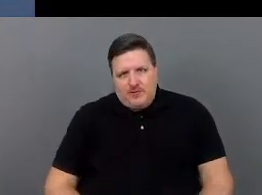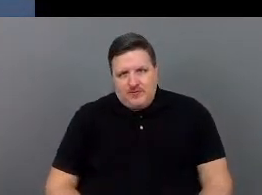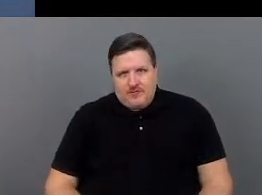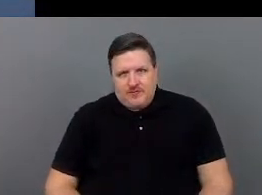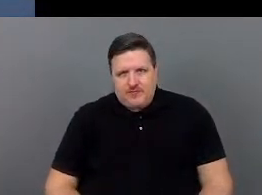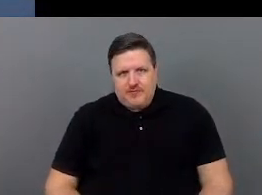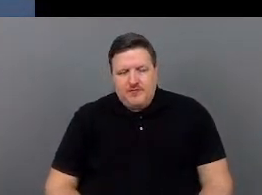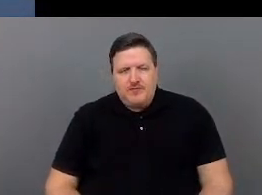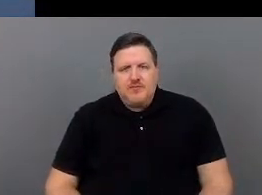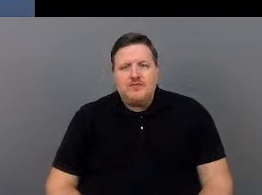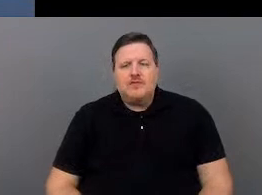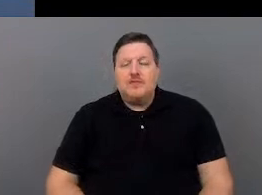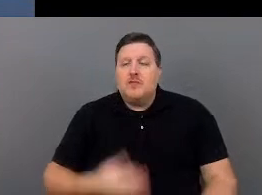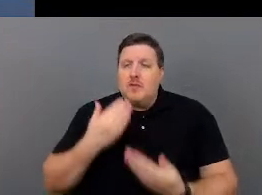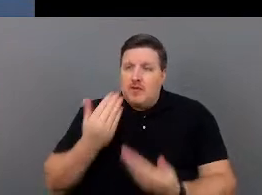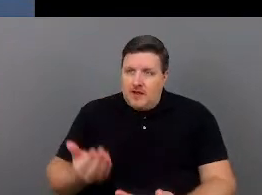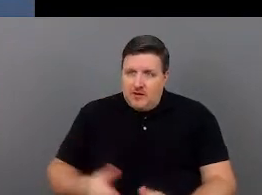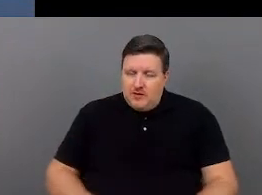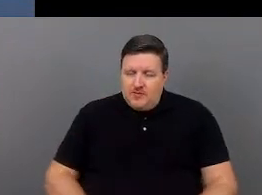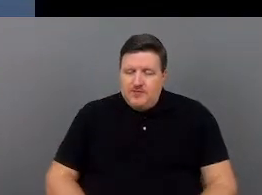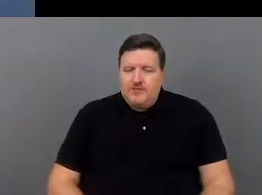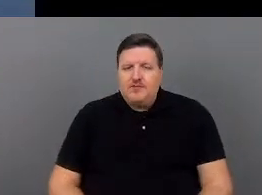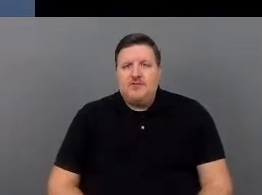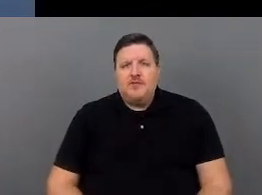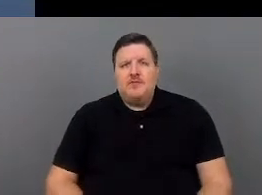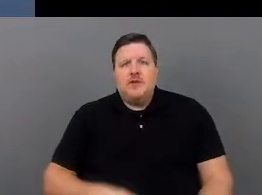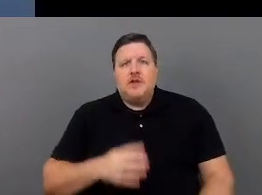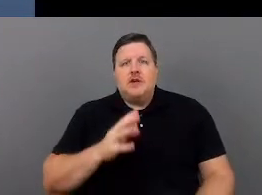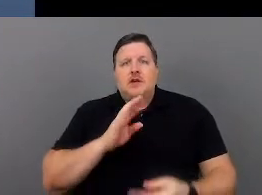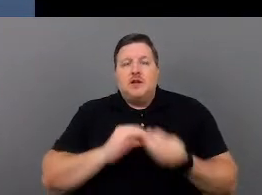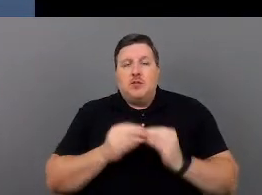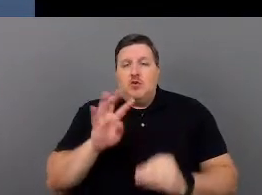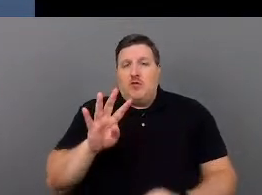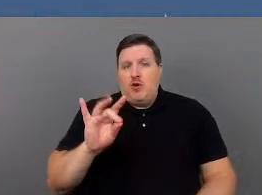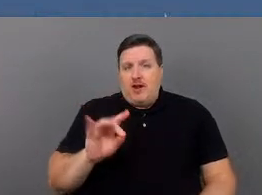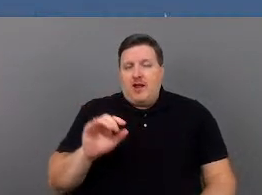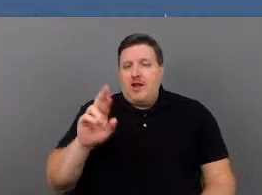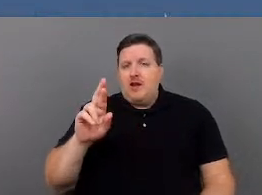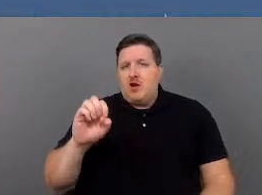MY NAME IS REBECCA CHANG. I'M A RESIDENT AND RENTER OF WARD 9 IN THE POWDERHORN